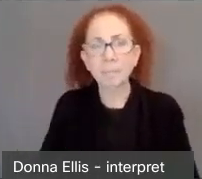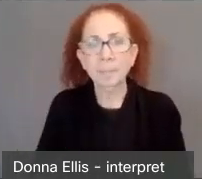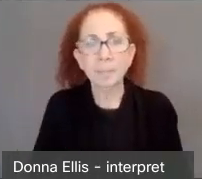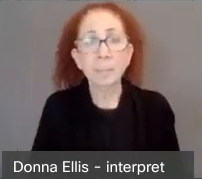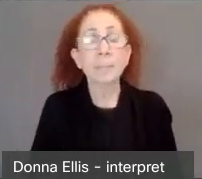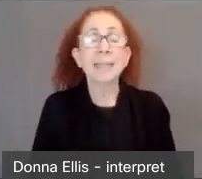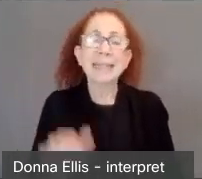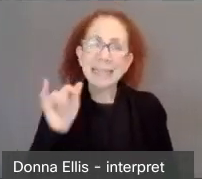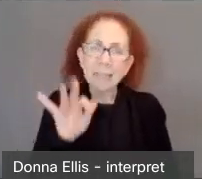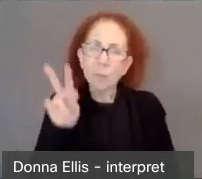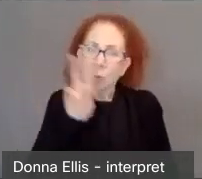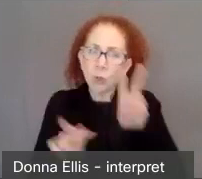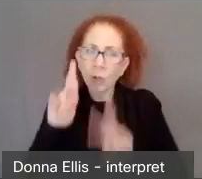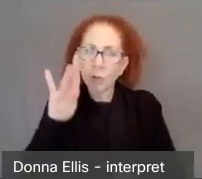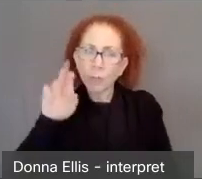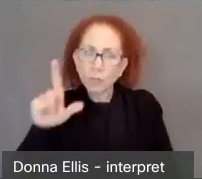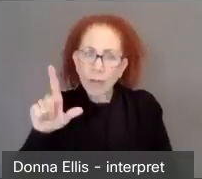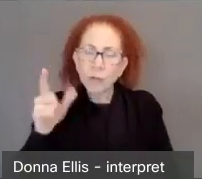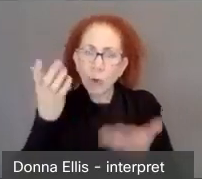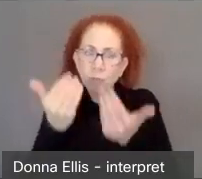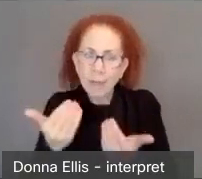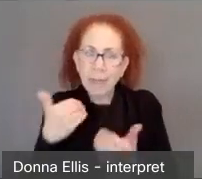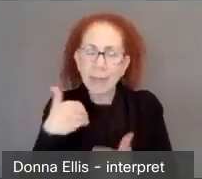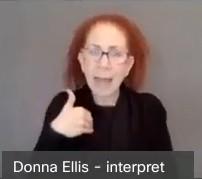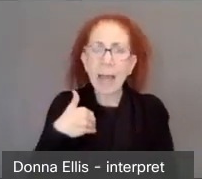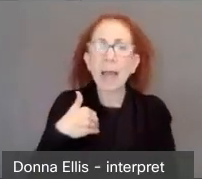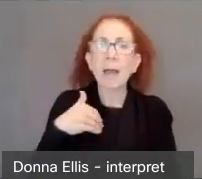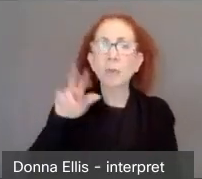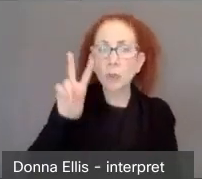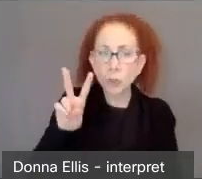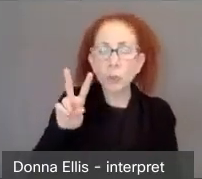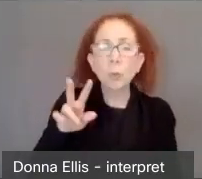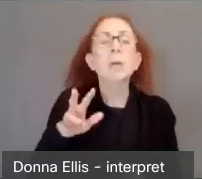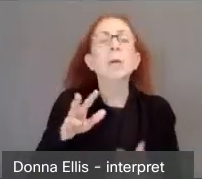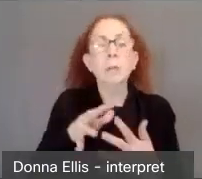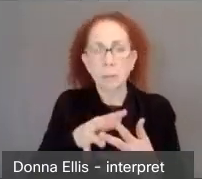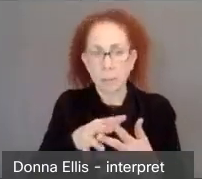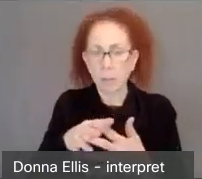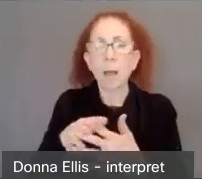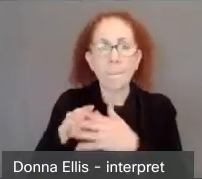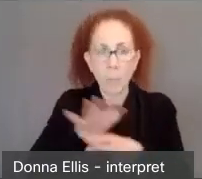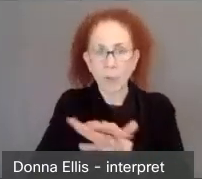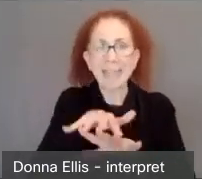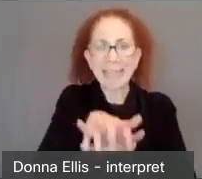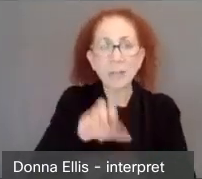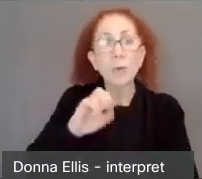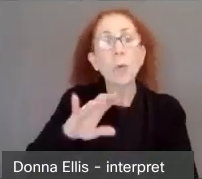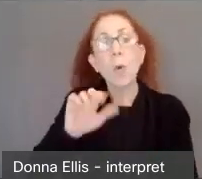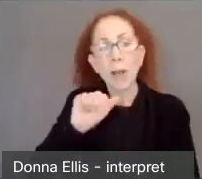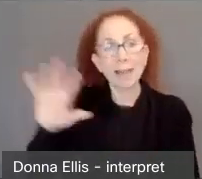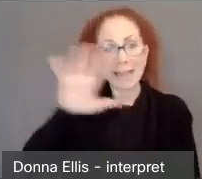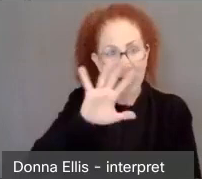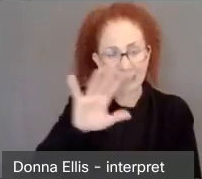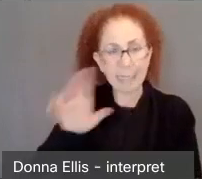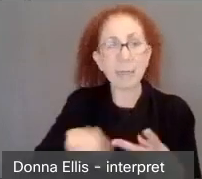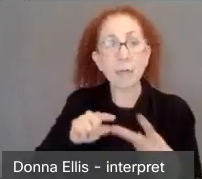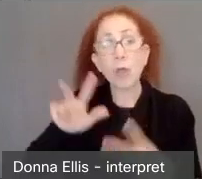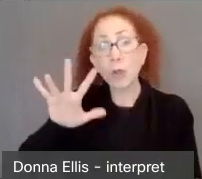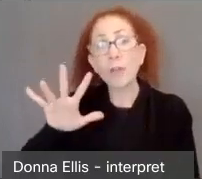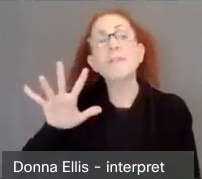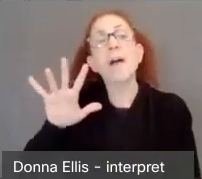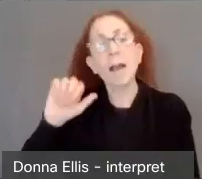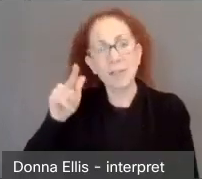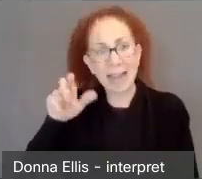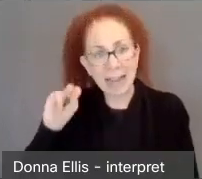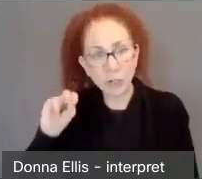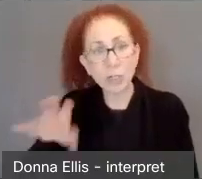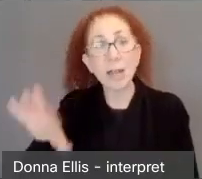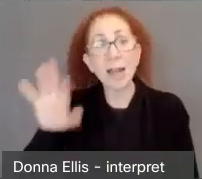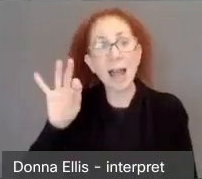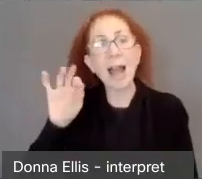the racial breakdown, we have two American Indian or Alaska native, 35 Asian, nine Asian Indian, six